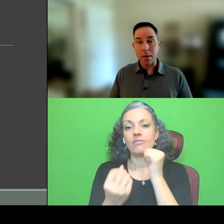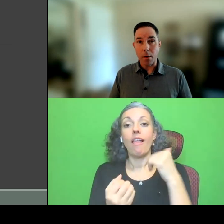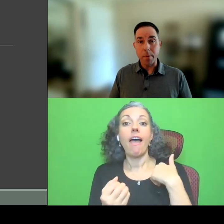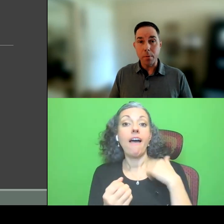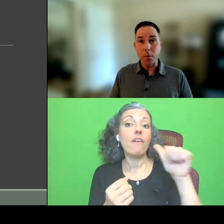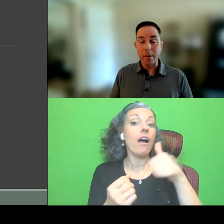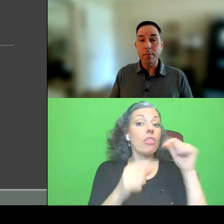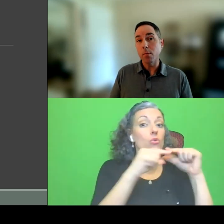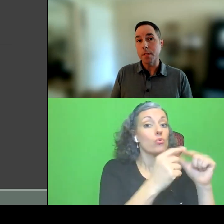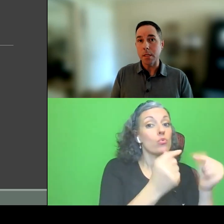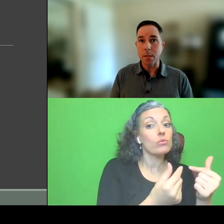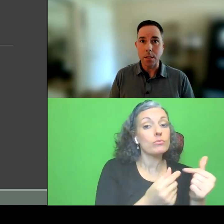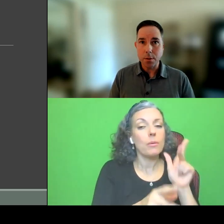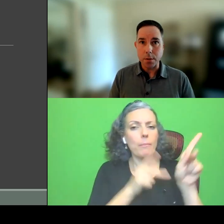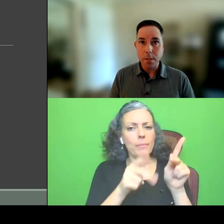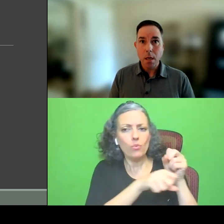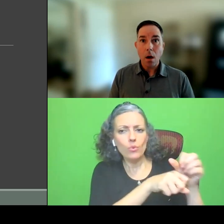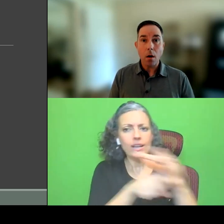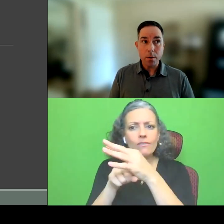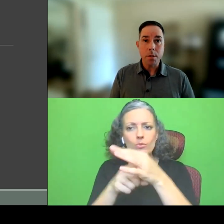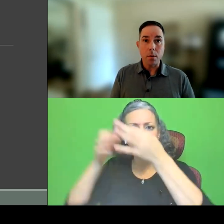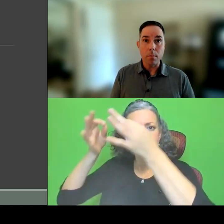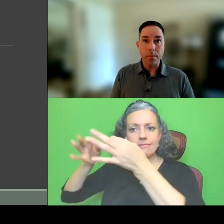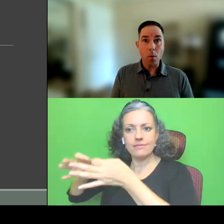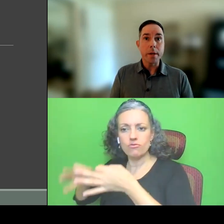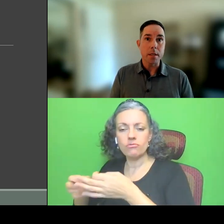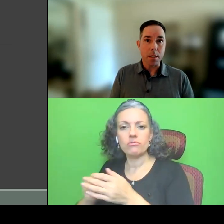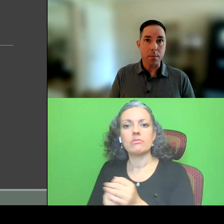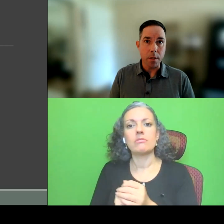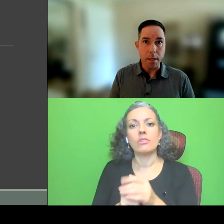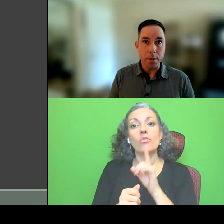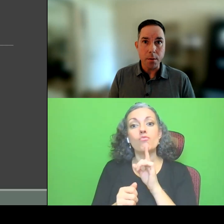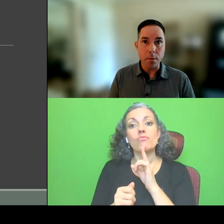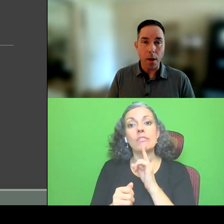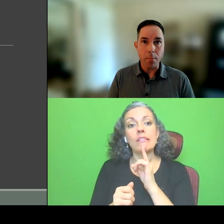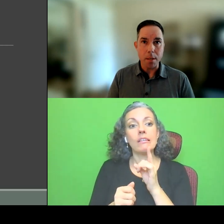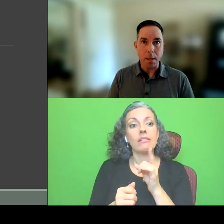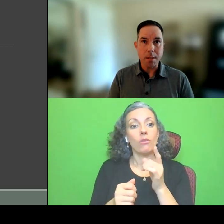doesn't have other people to influence these decisions also folding accessibility into the thought